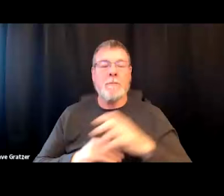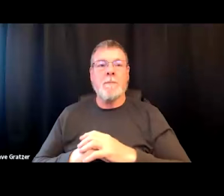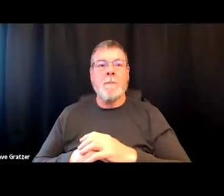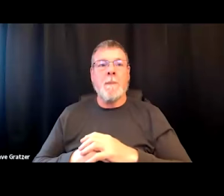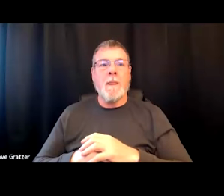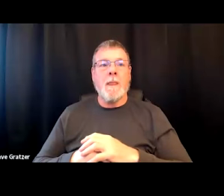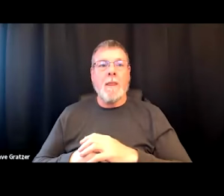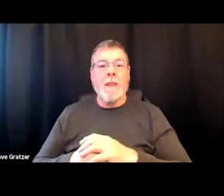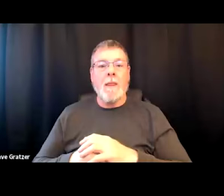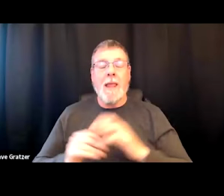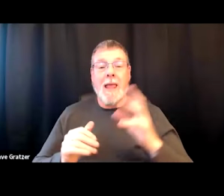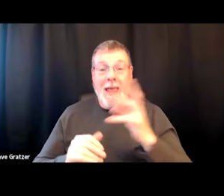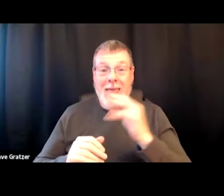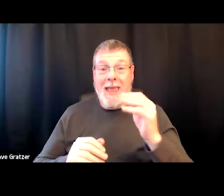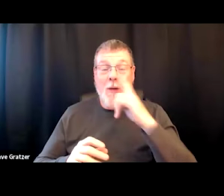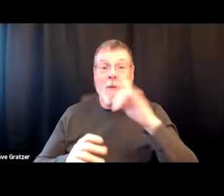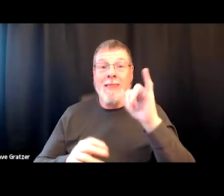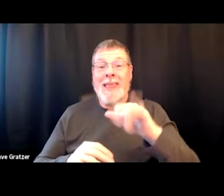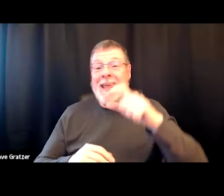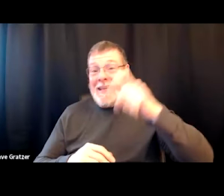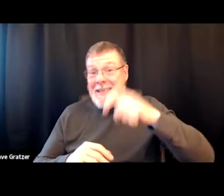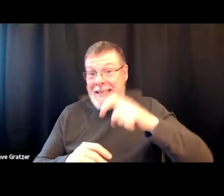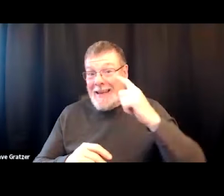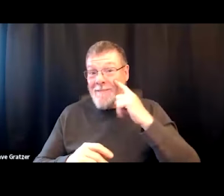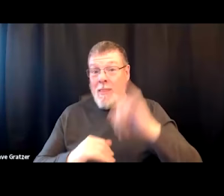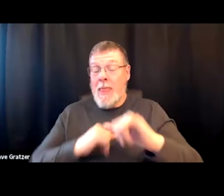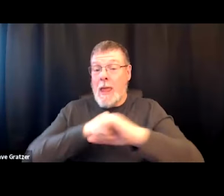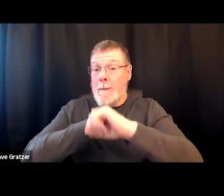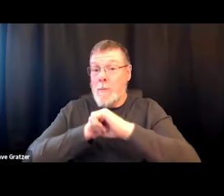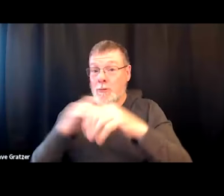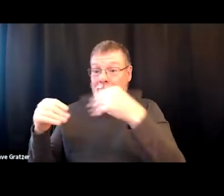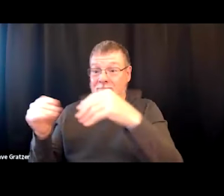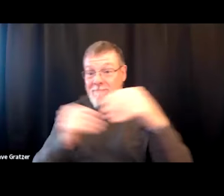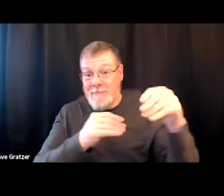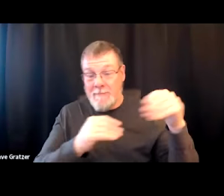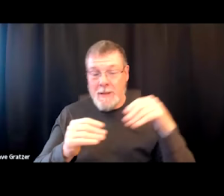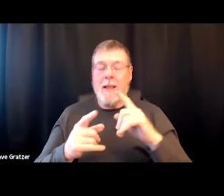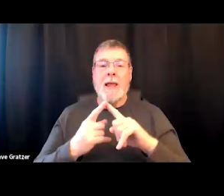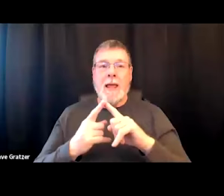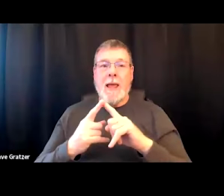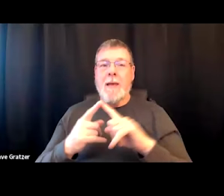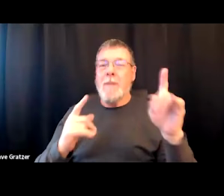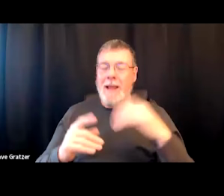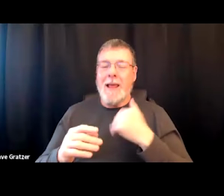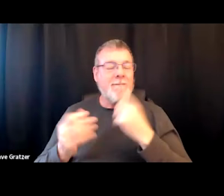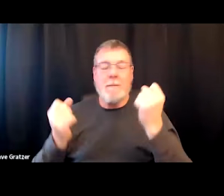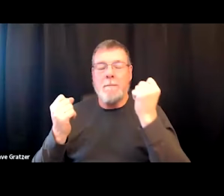The Global Appraisal Of Individual Needs, for example, is a commercially available instrument with good psychometric properties, and there are plenty of others